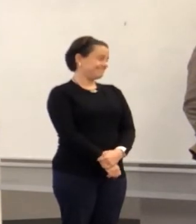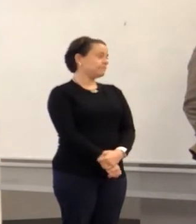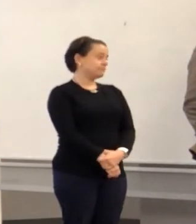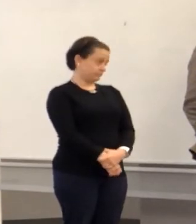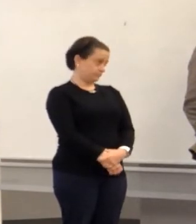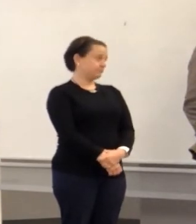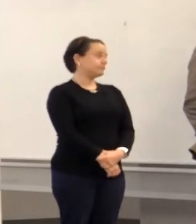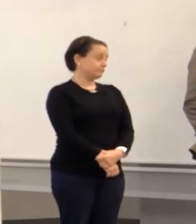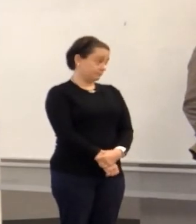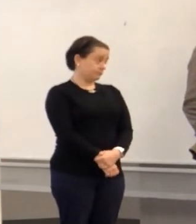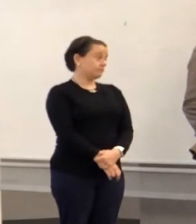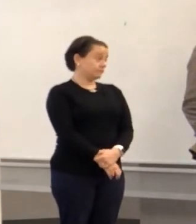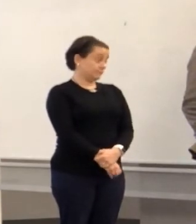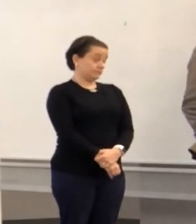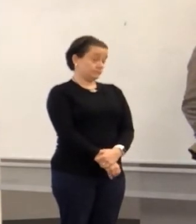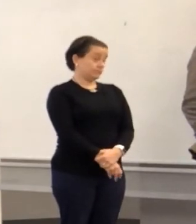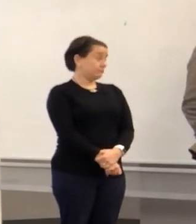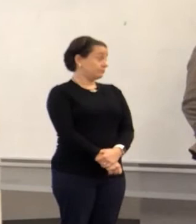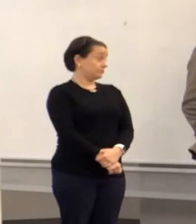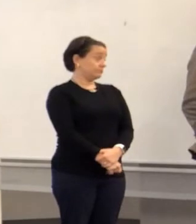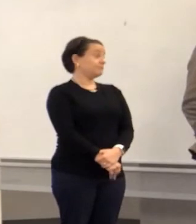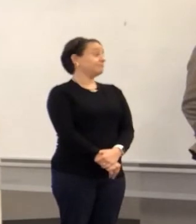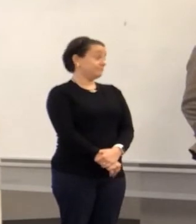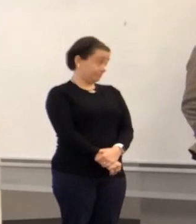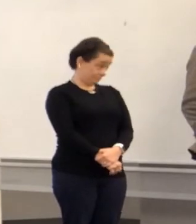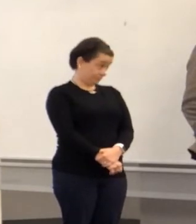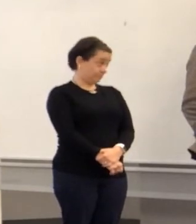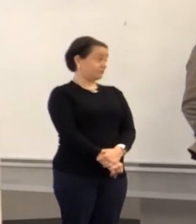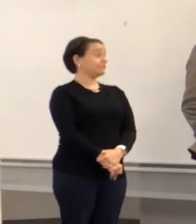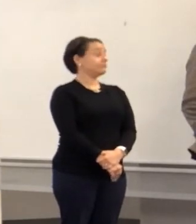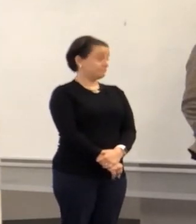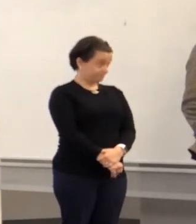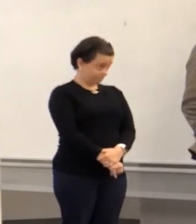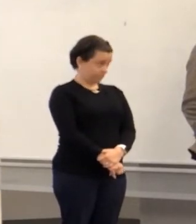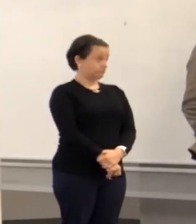They have no background, no standing, foundational materials